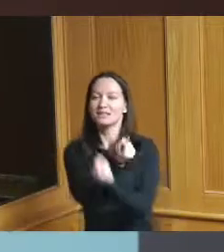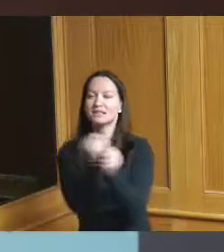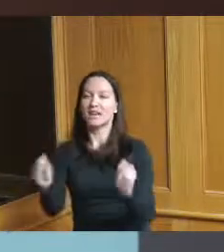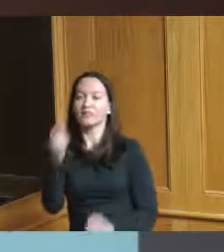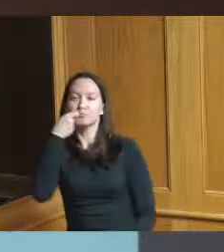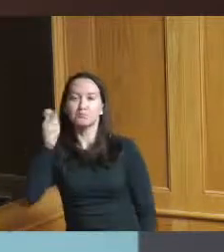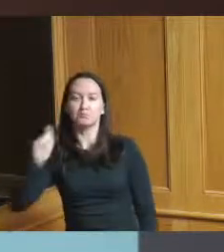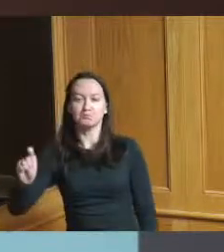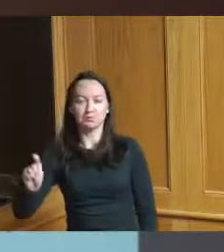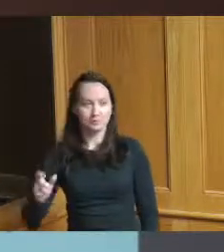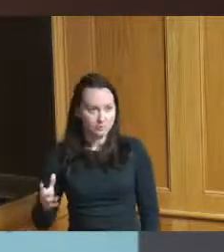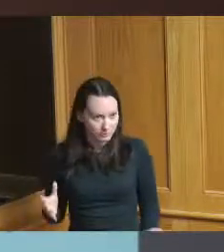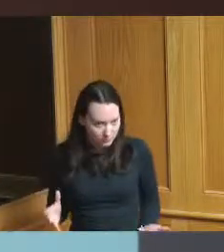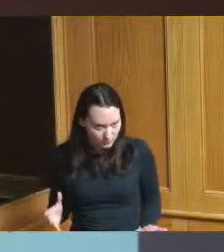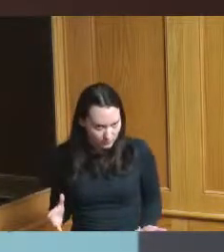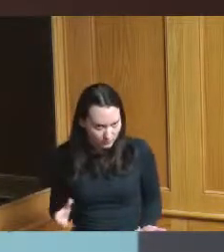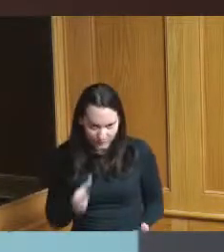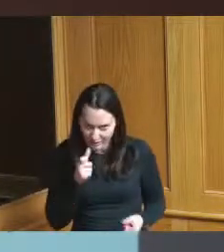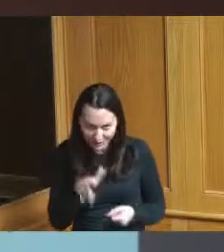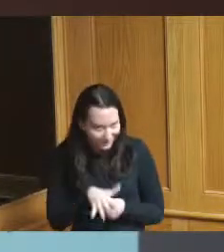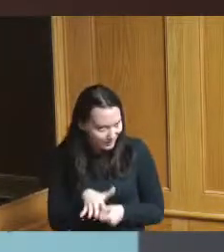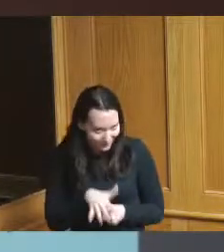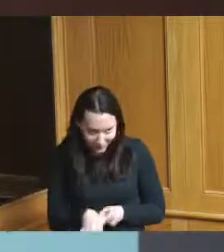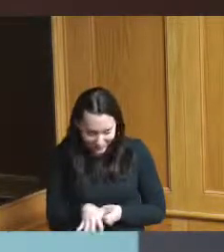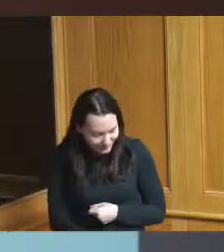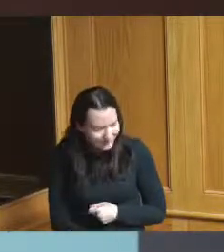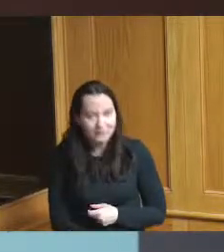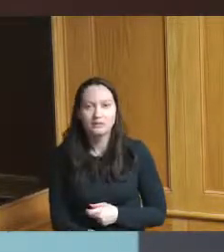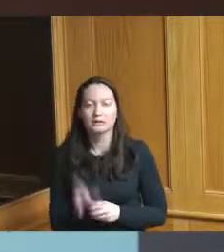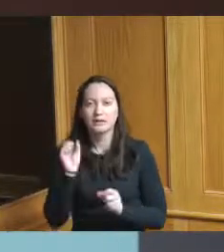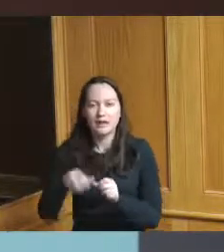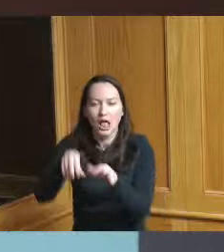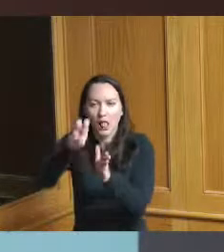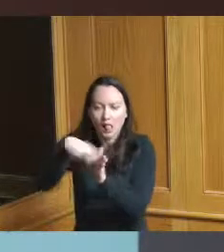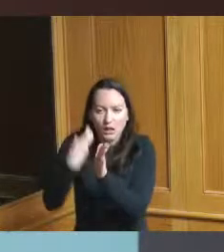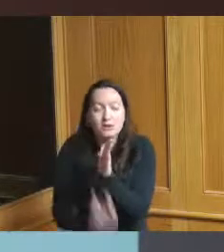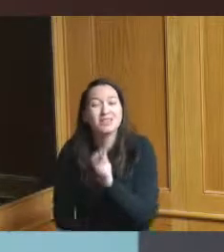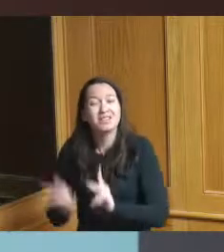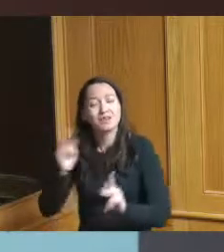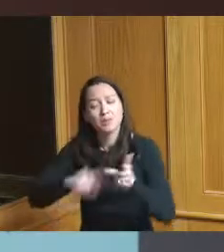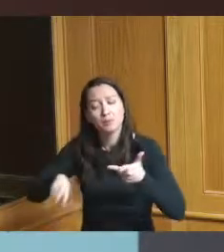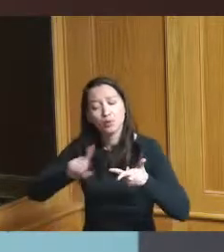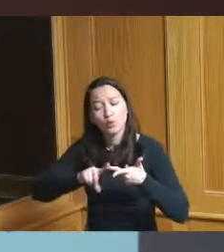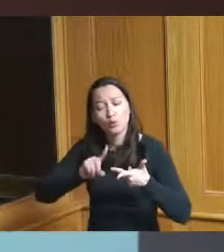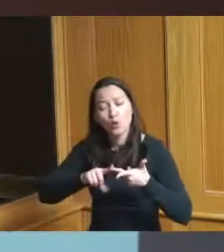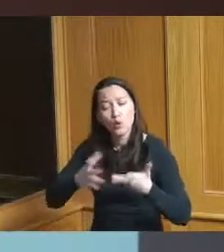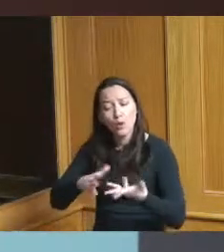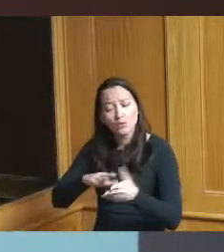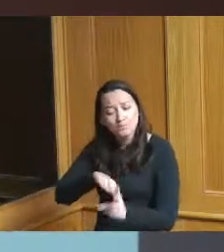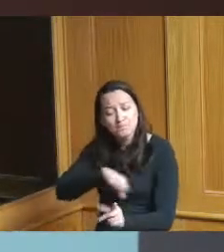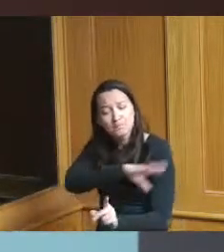already said that that's not enough unvaccinated respondents wanted to be assured with the facts